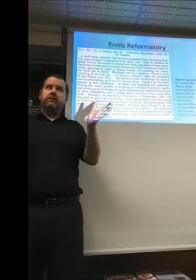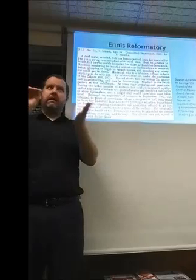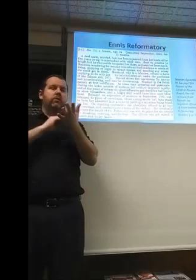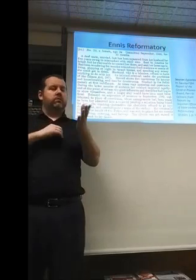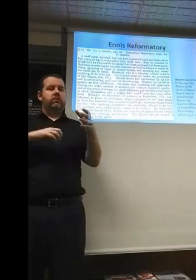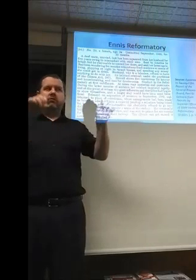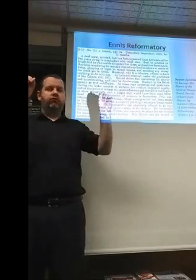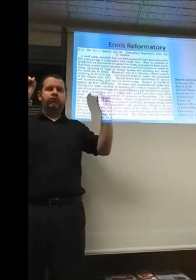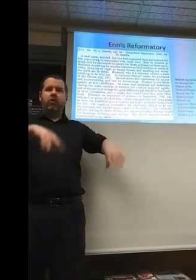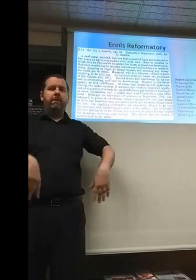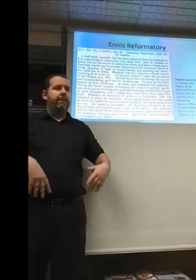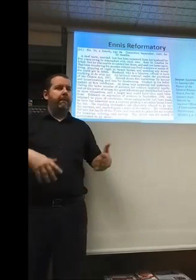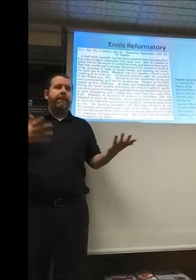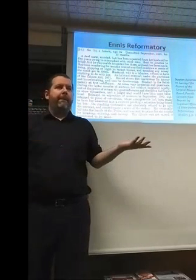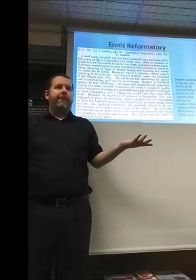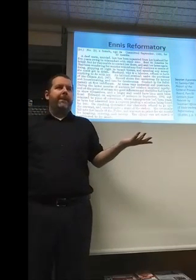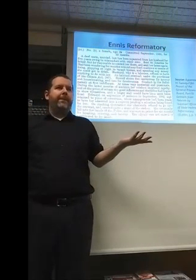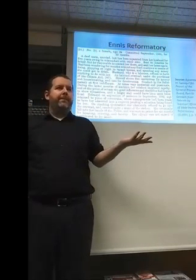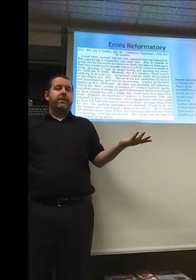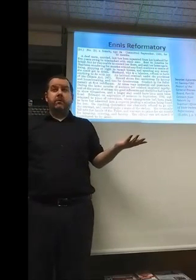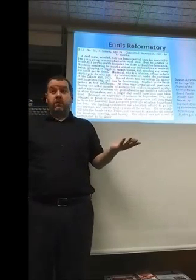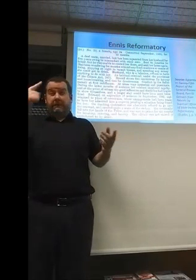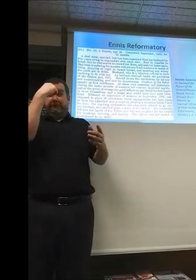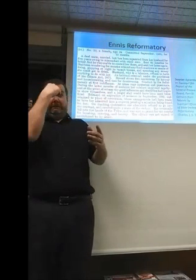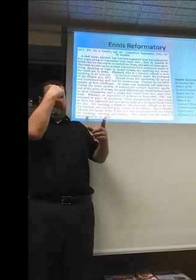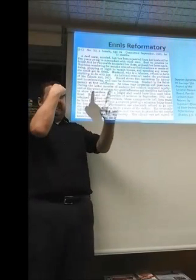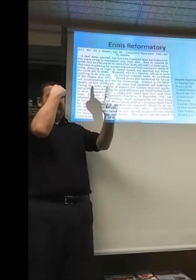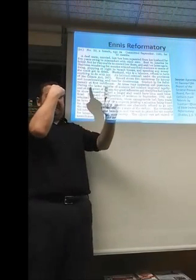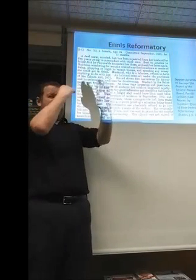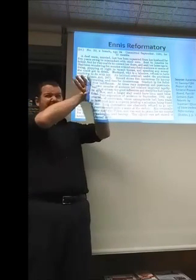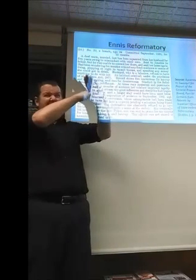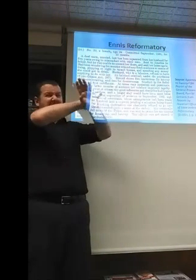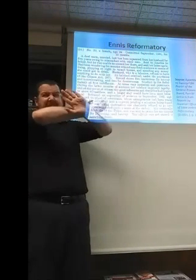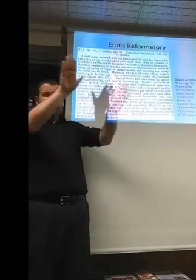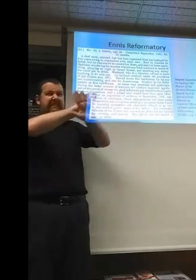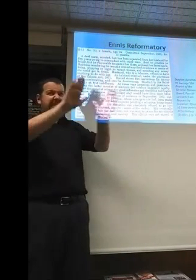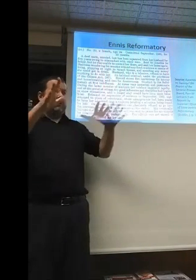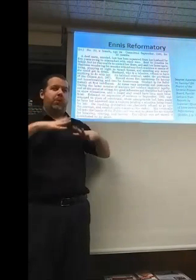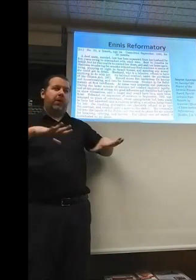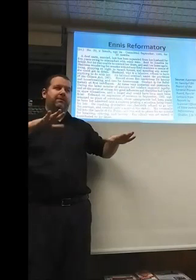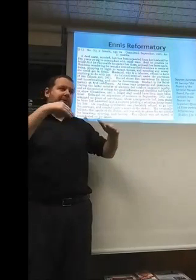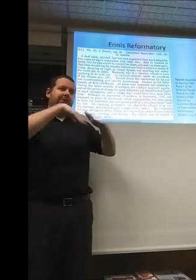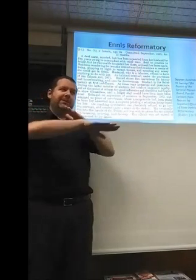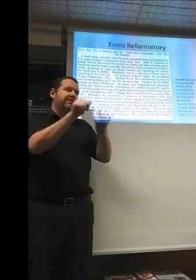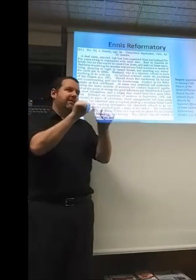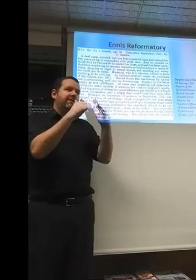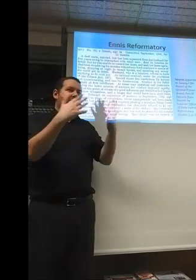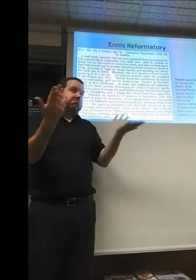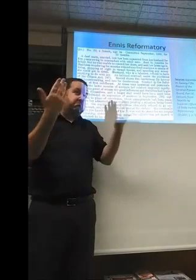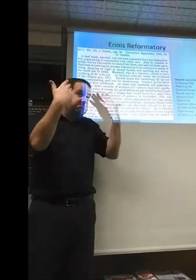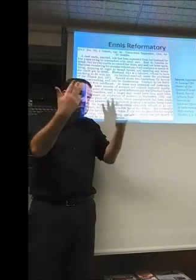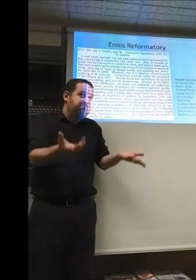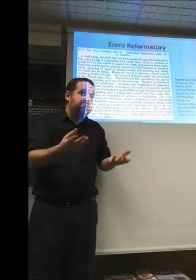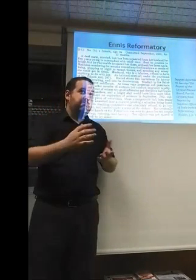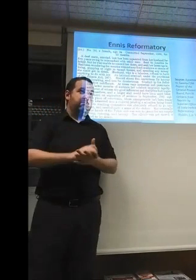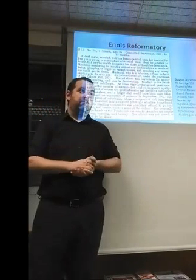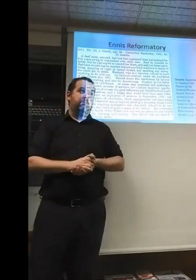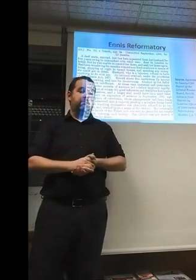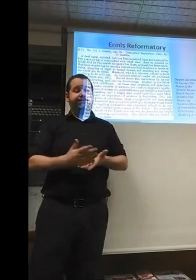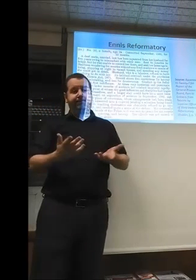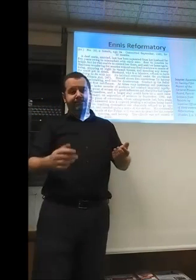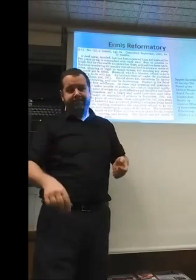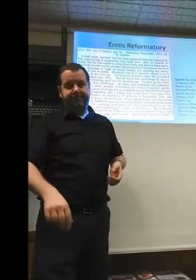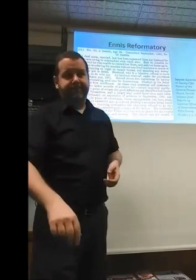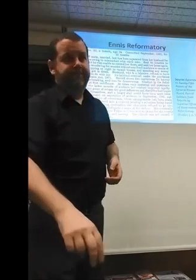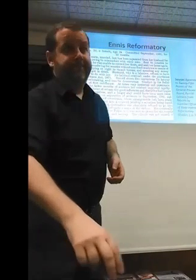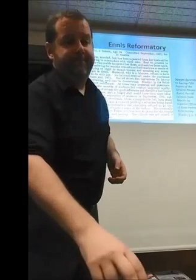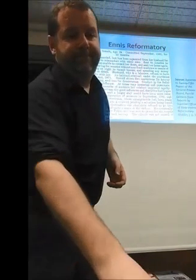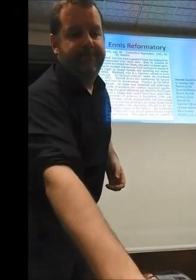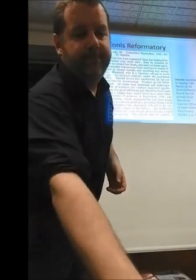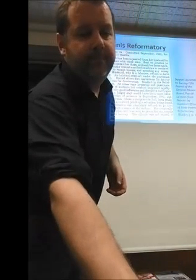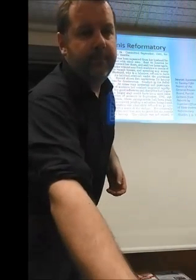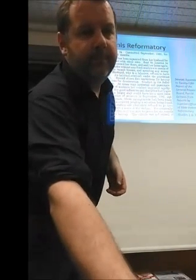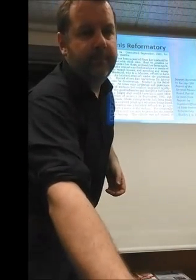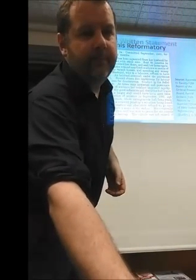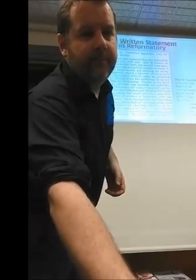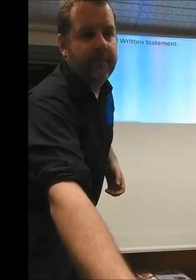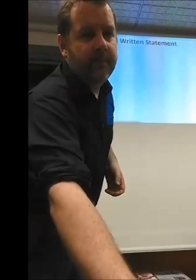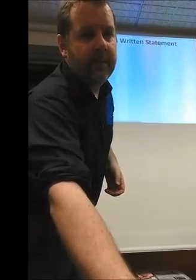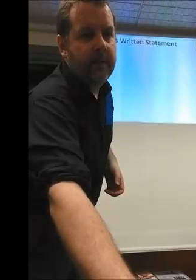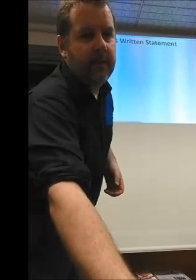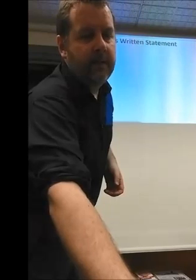The judge thought great that’s fine she understands religion, she understands the